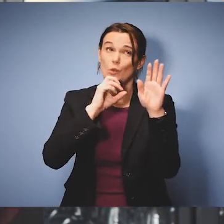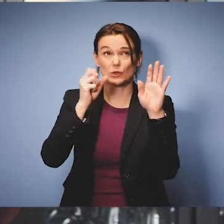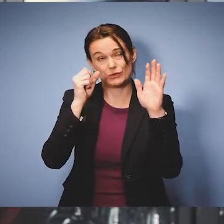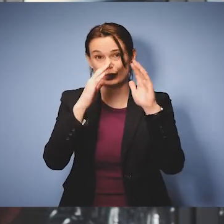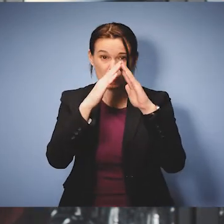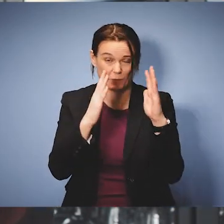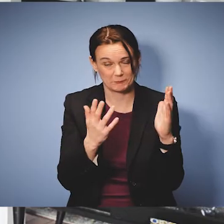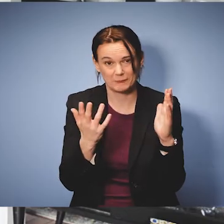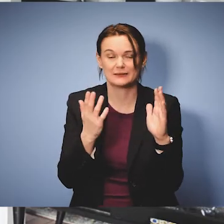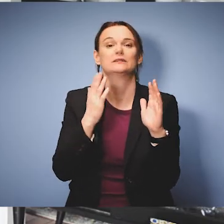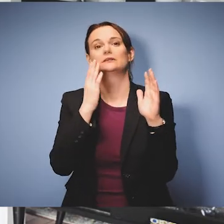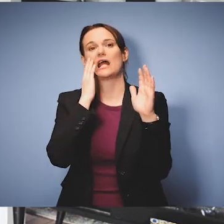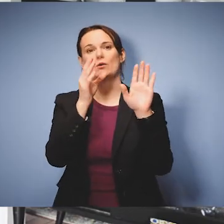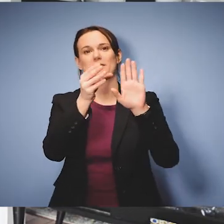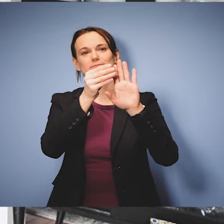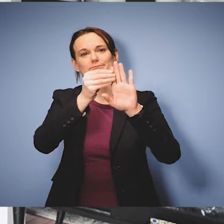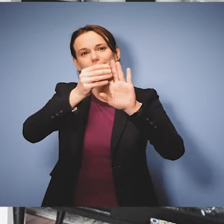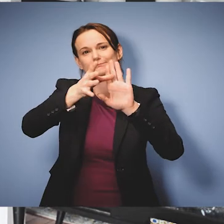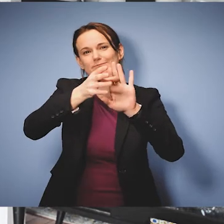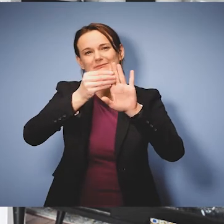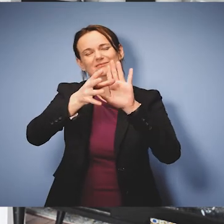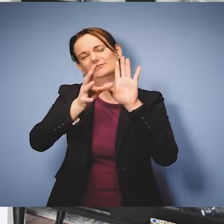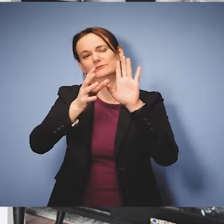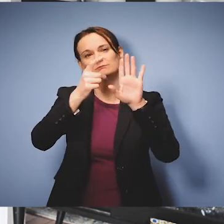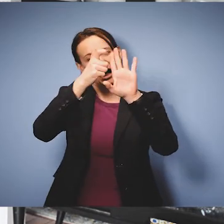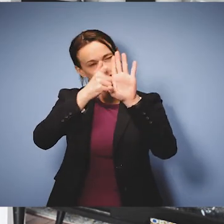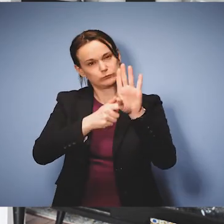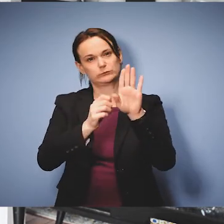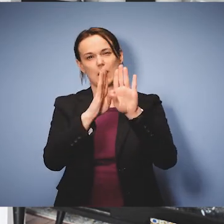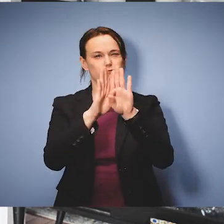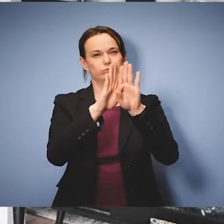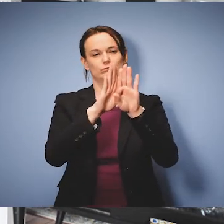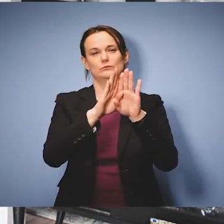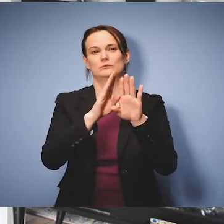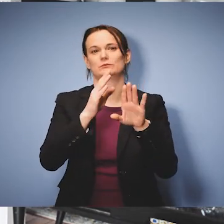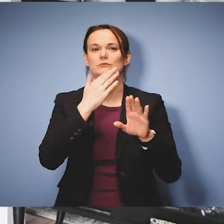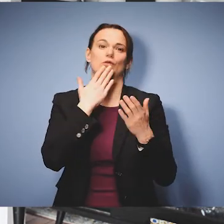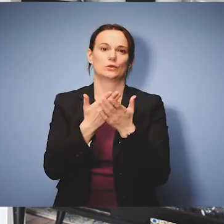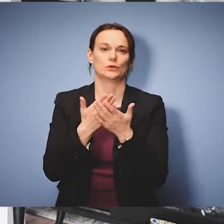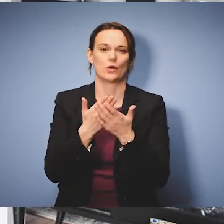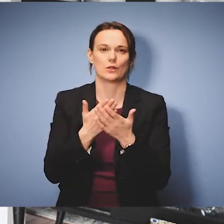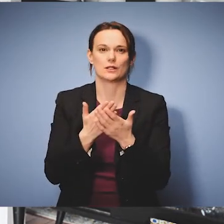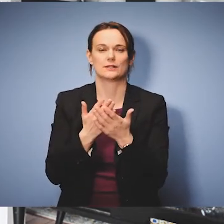is gonna bow, is going to swell. So that way you can make sure that everything touches and that you don't don't have any black lines,